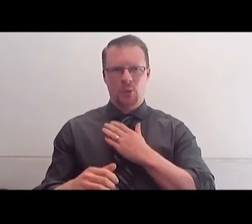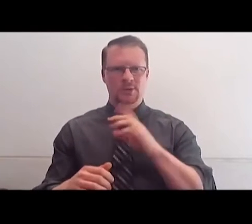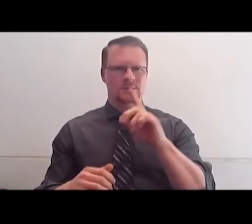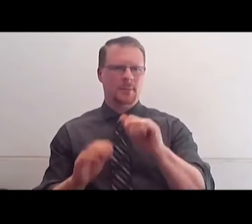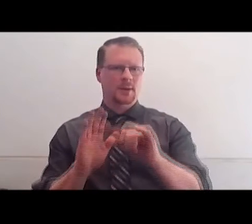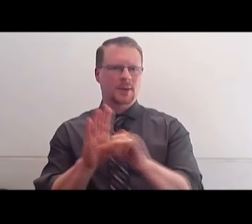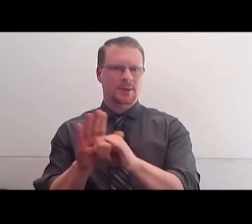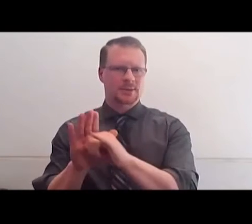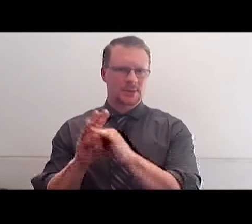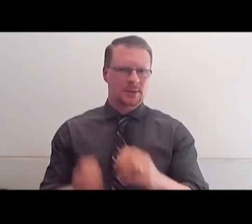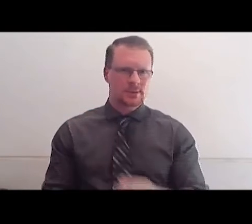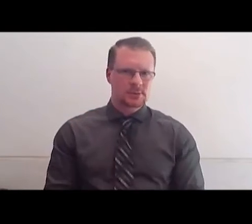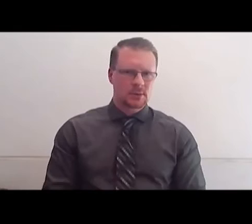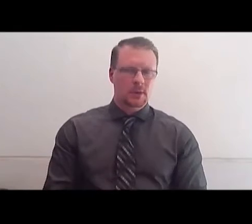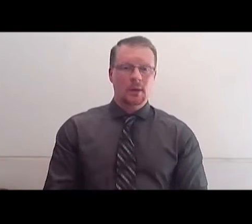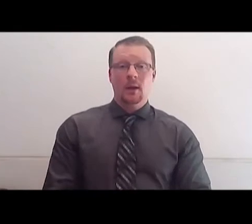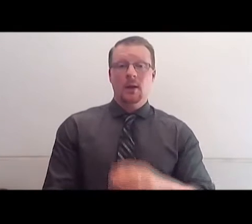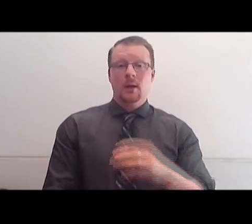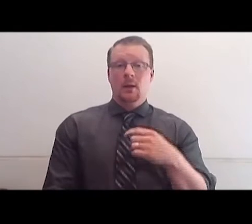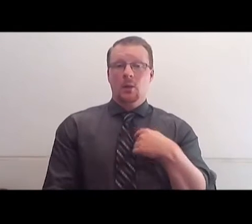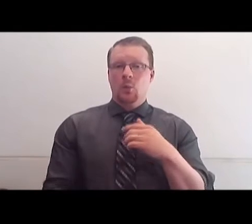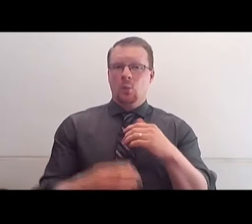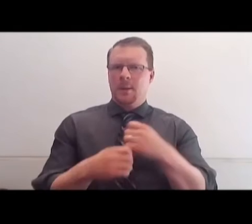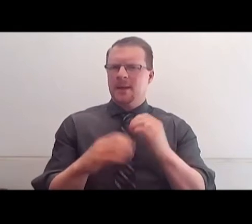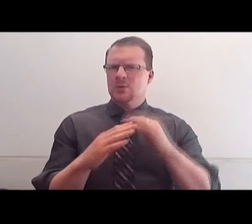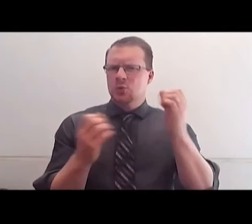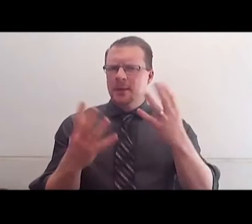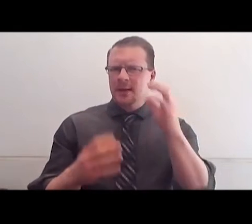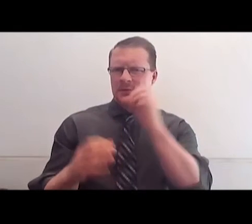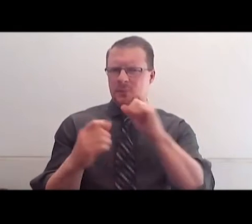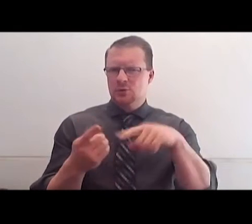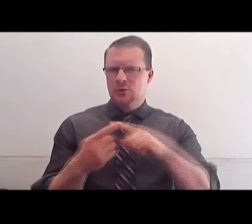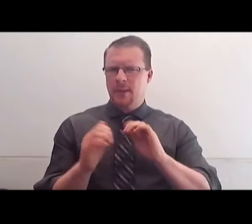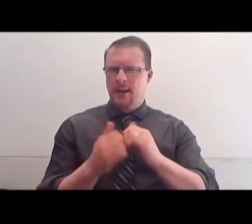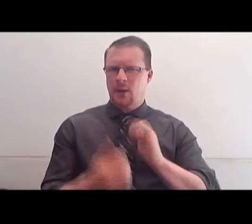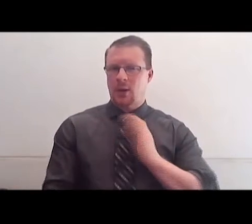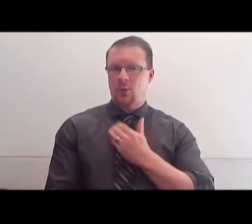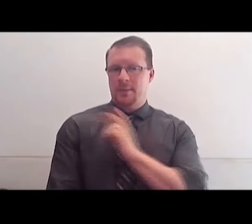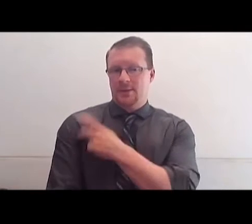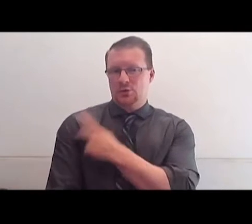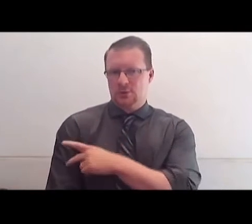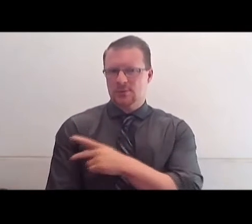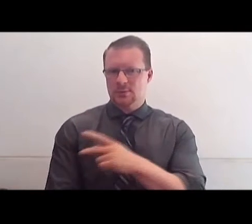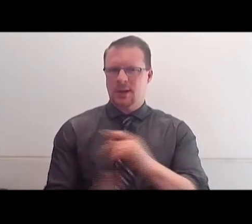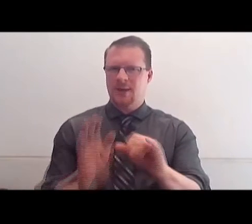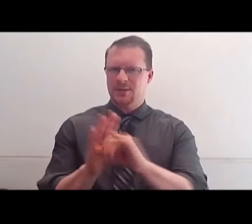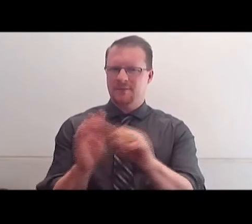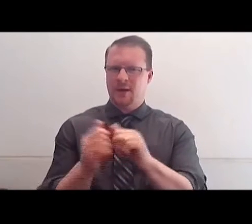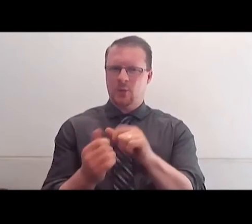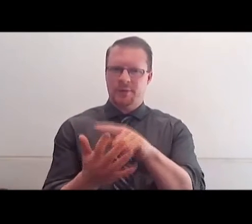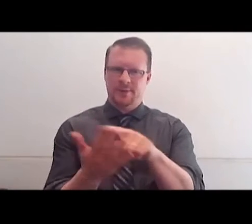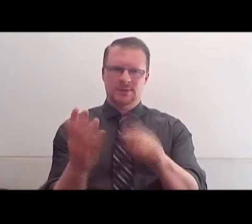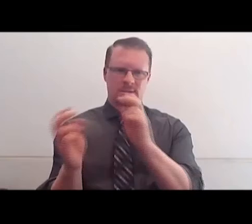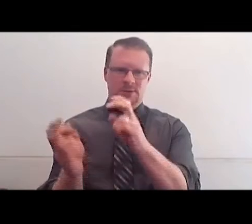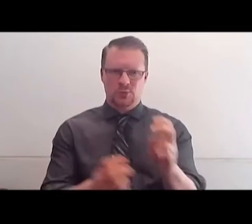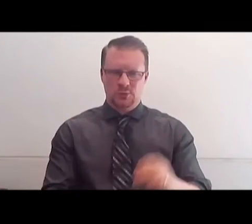interacts with our disability identities. We make too many assumptions about our patients